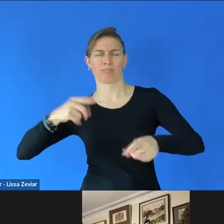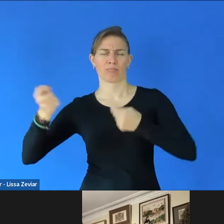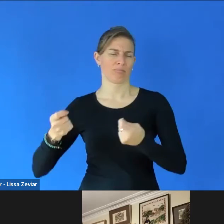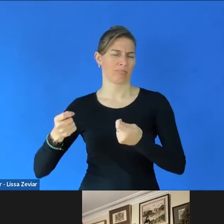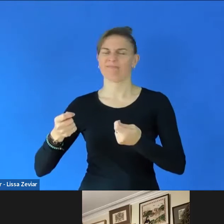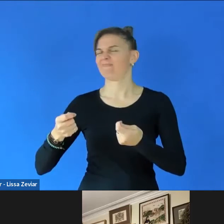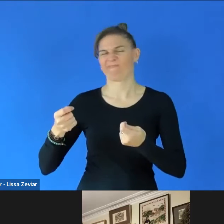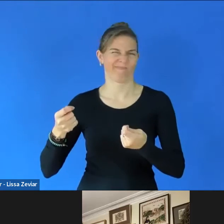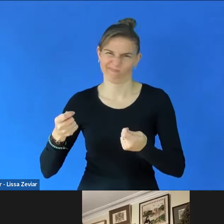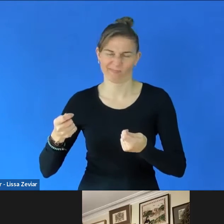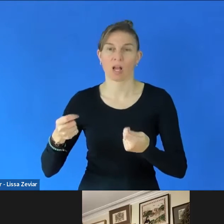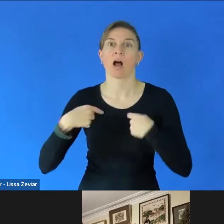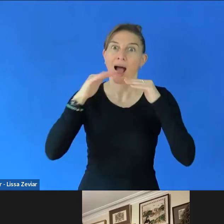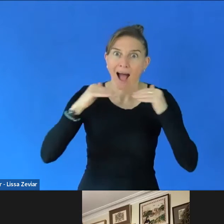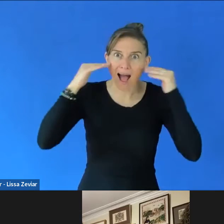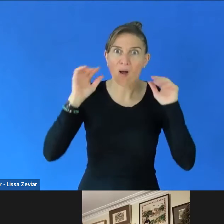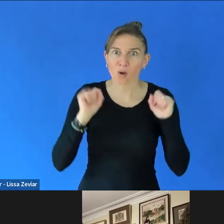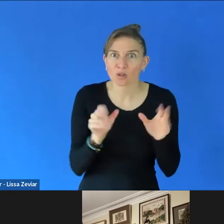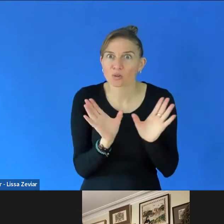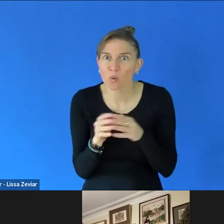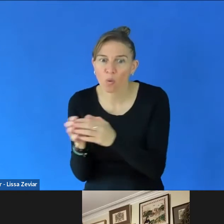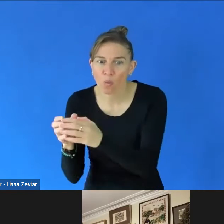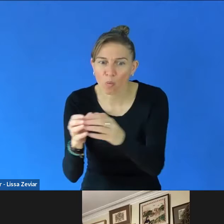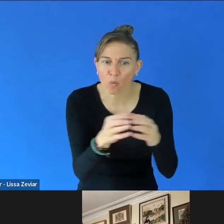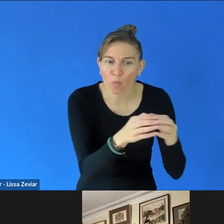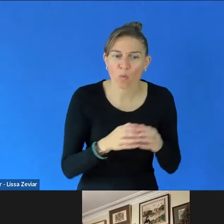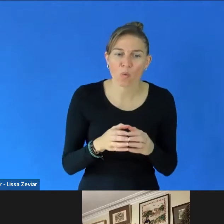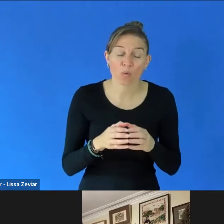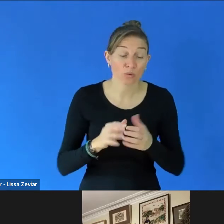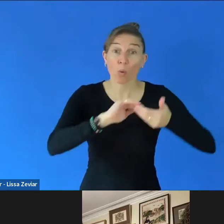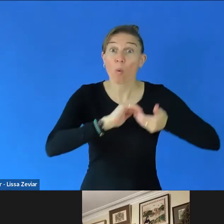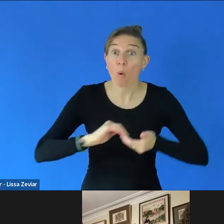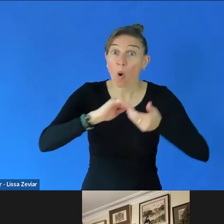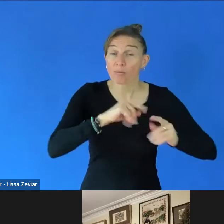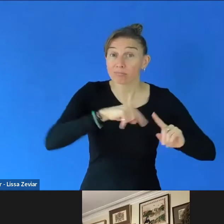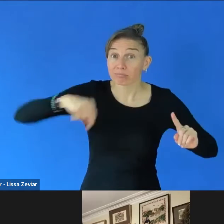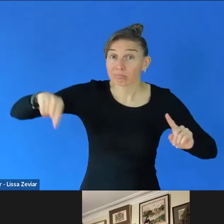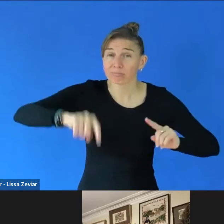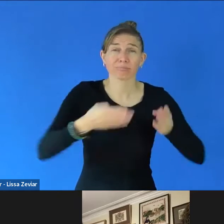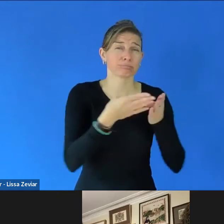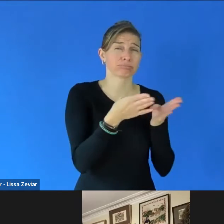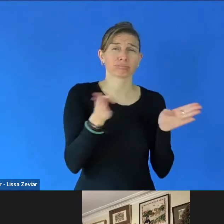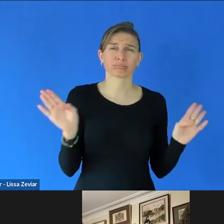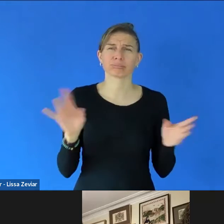bringing together a wide range of different organisations to work on development challenges.